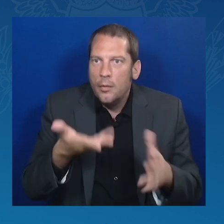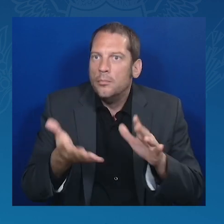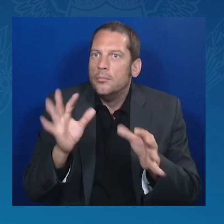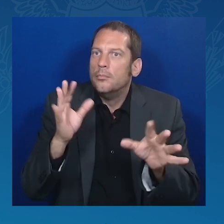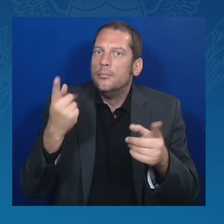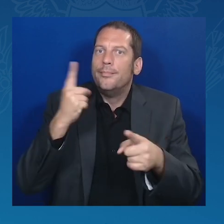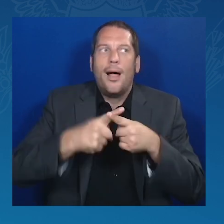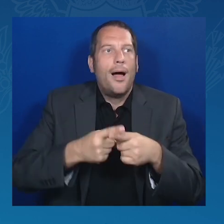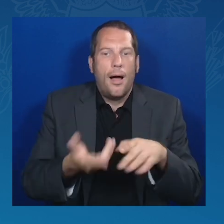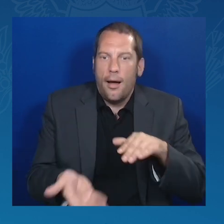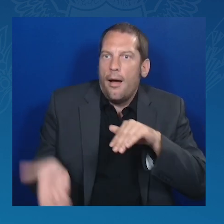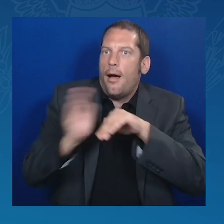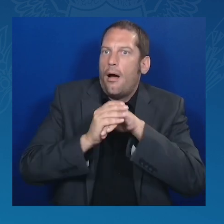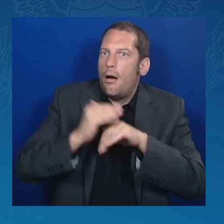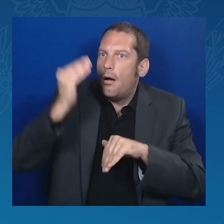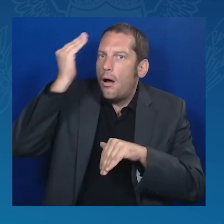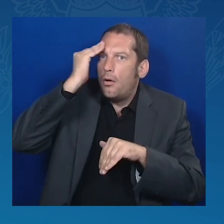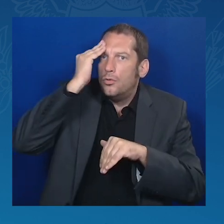And we should never let anybody take our power.